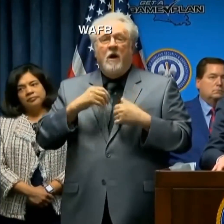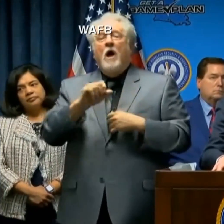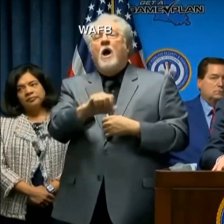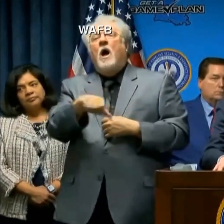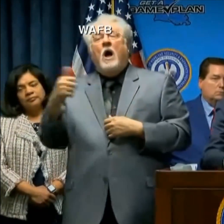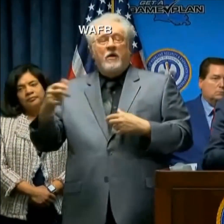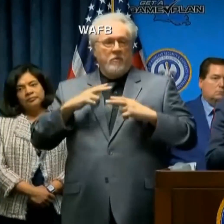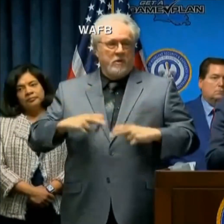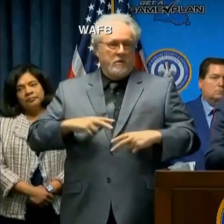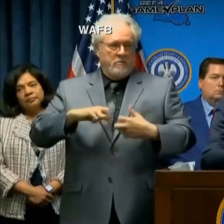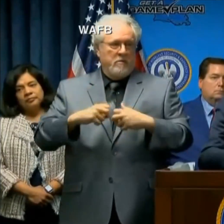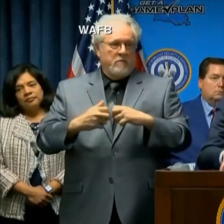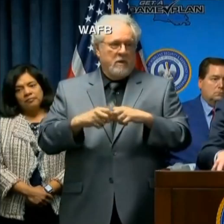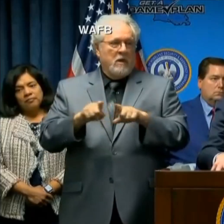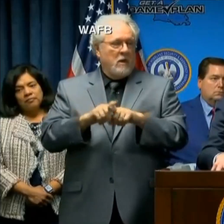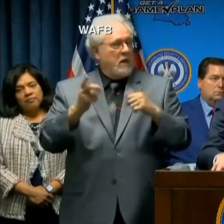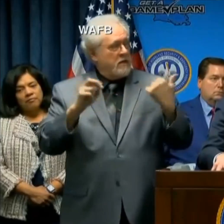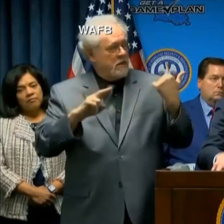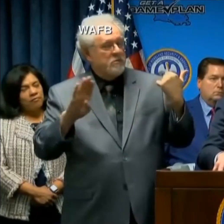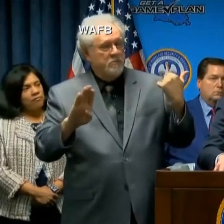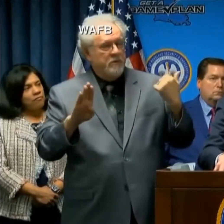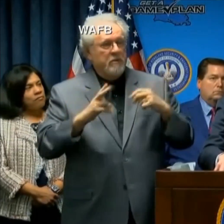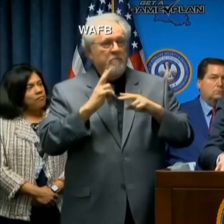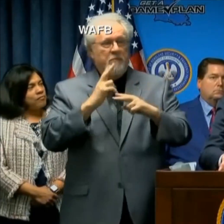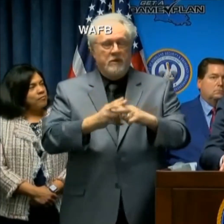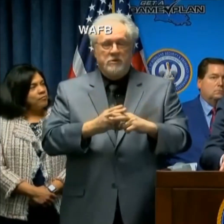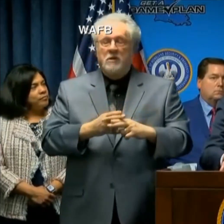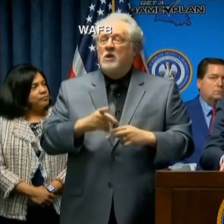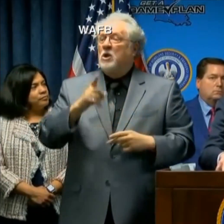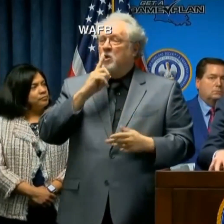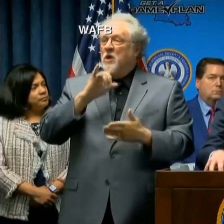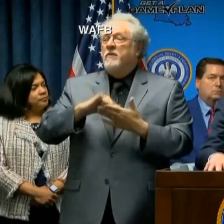conditions as as dr. B mentioned and certainly that goes for older people who